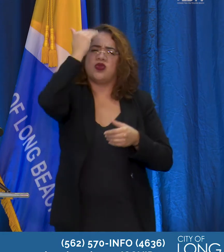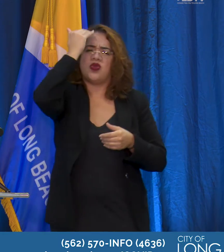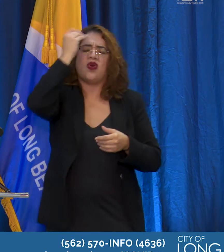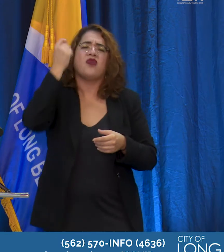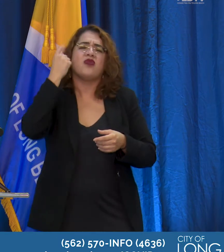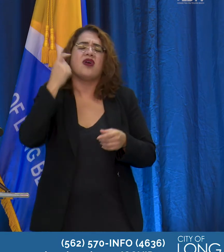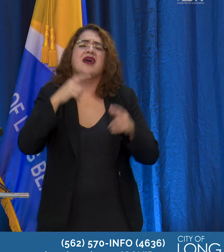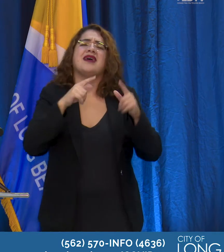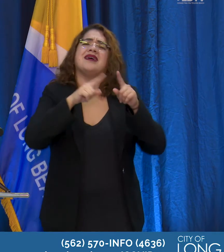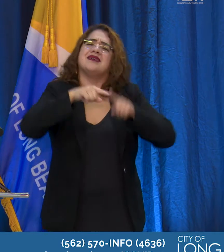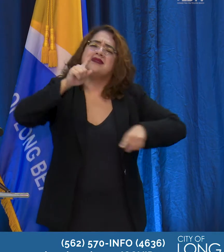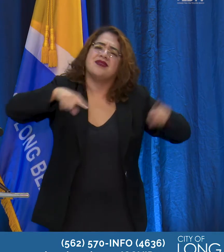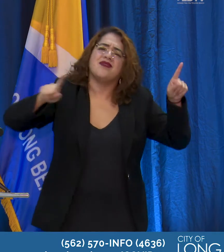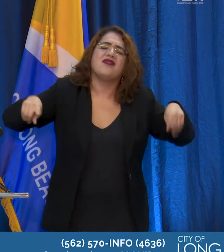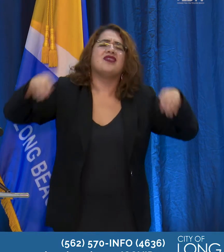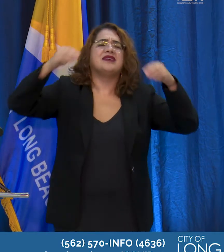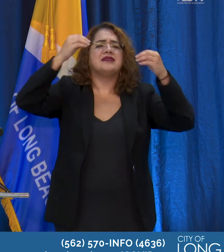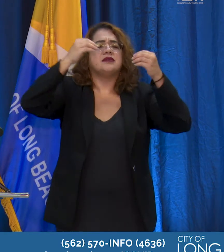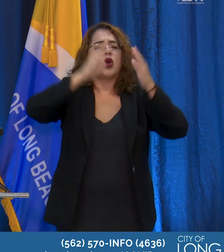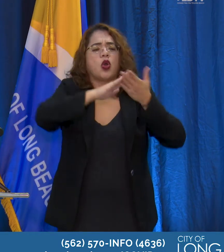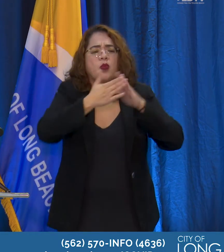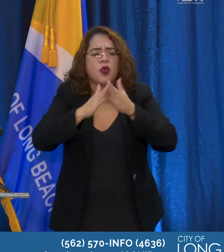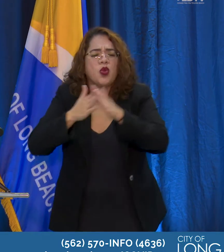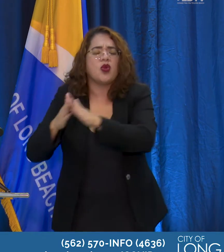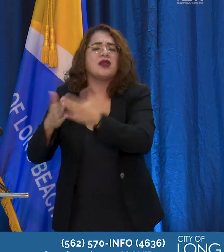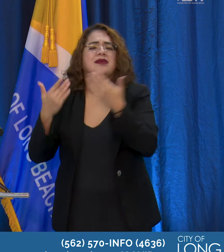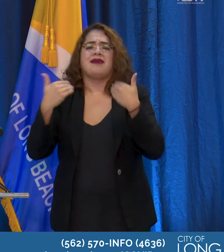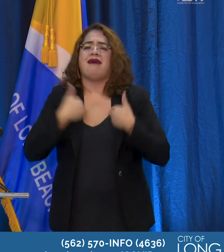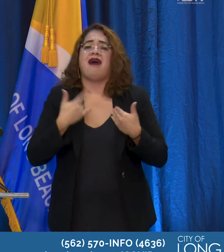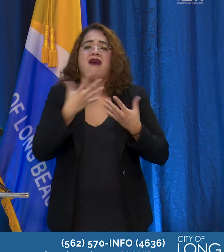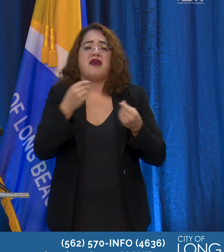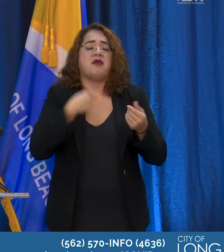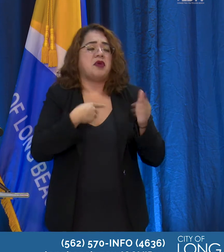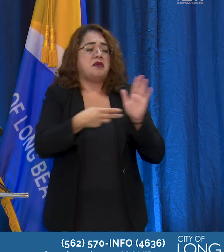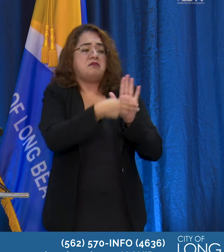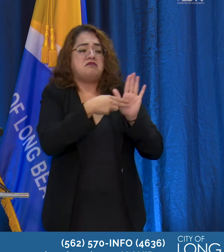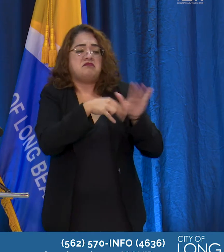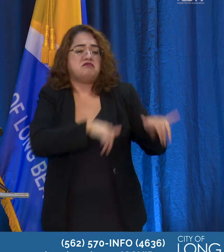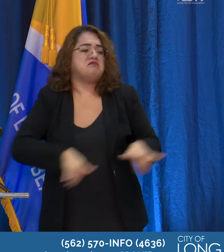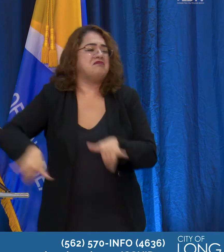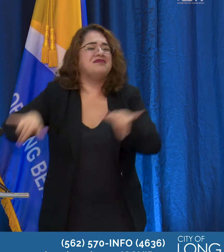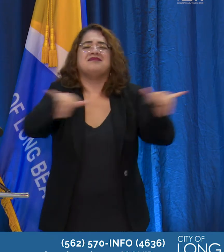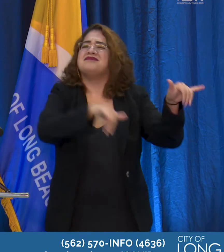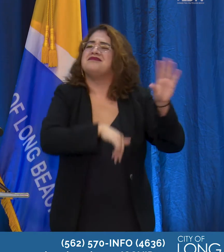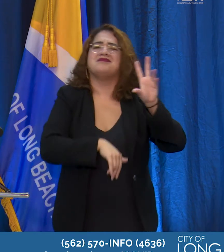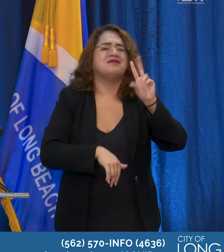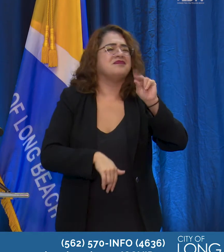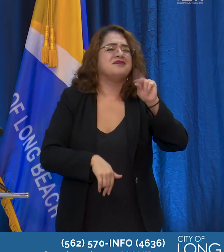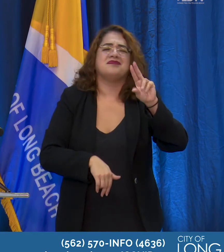do not reinforce stereotypes, that we use media channels including news media and social media to speak out